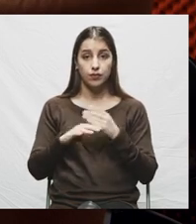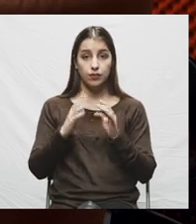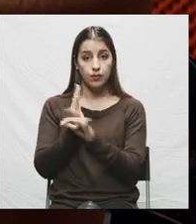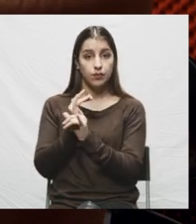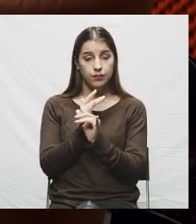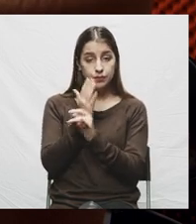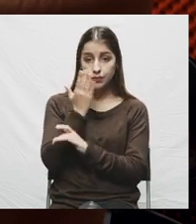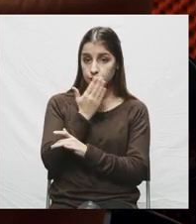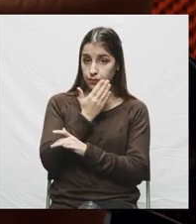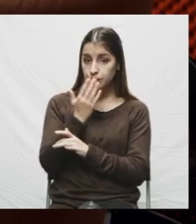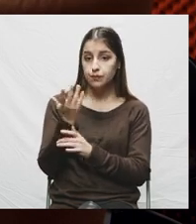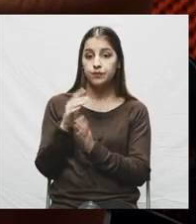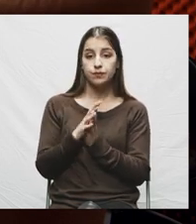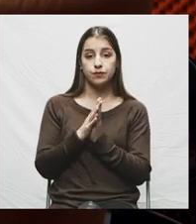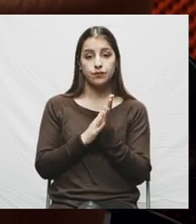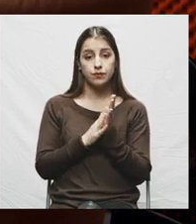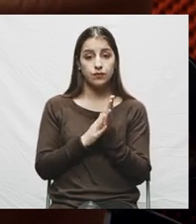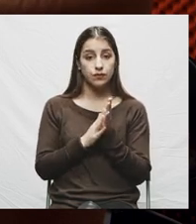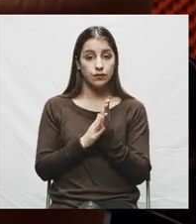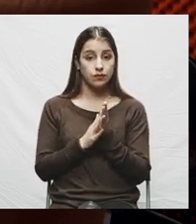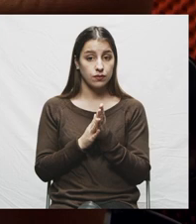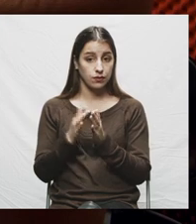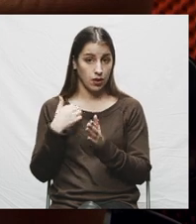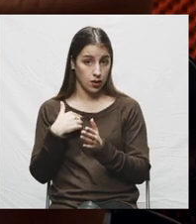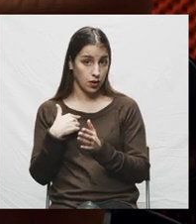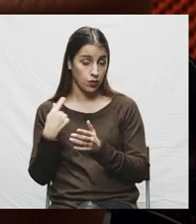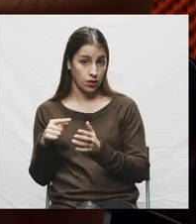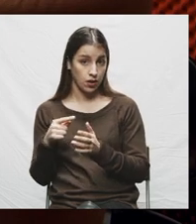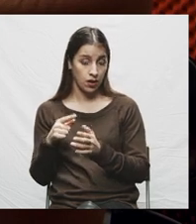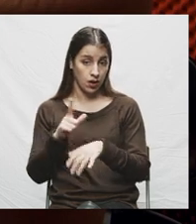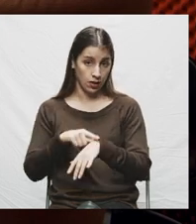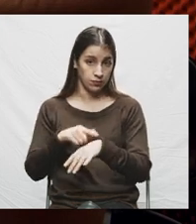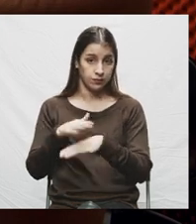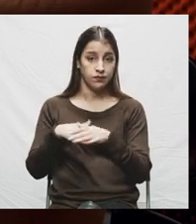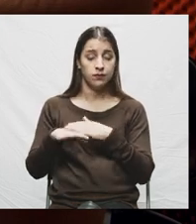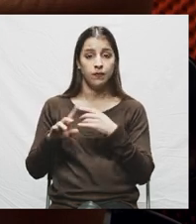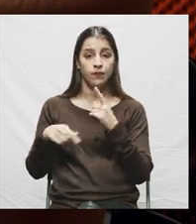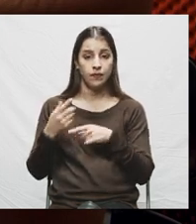I wasn’t totally absorbed with Cunningham classes, I had space for other classes.